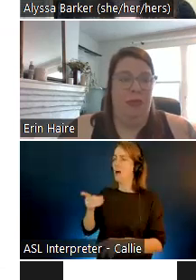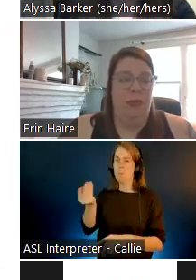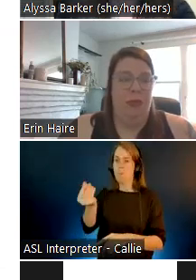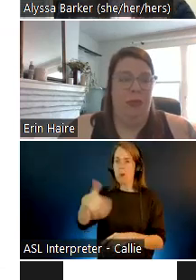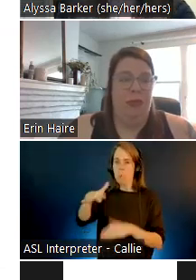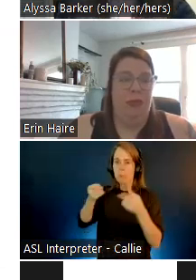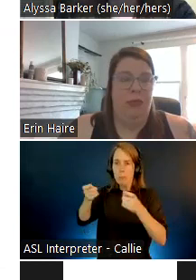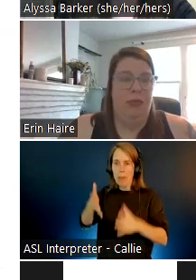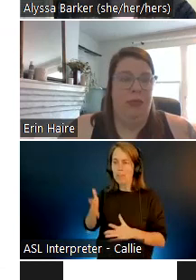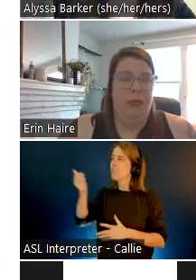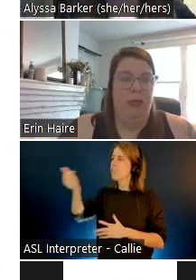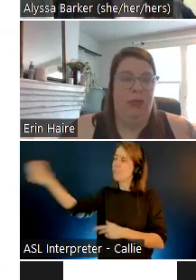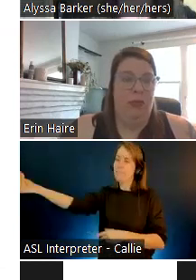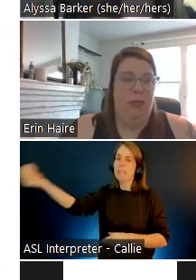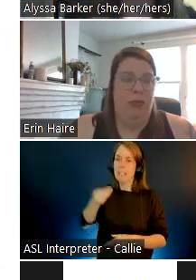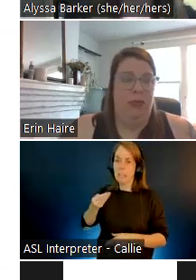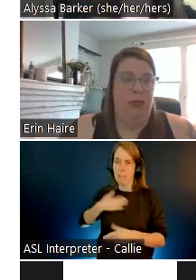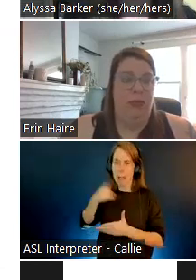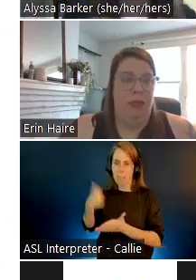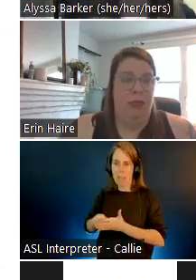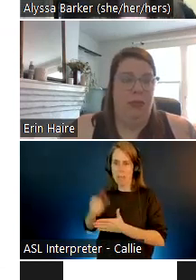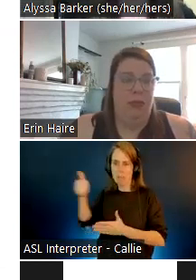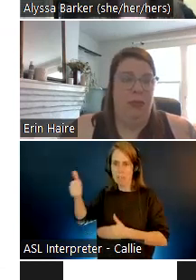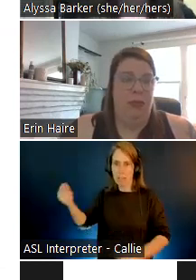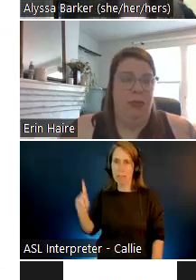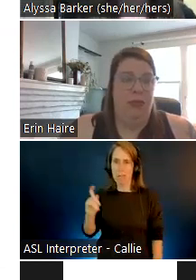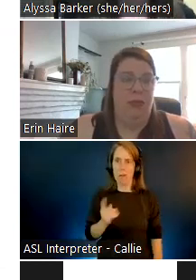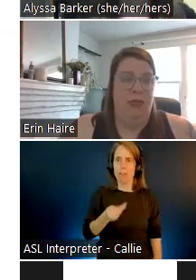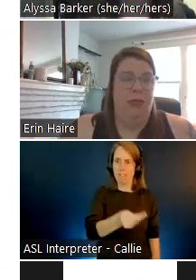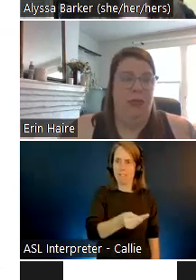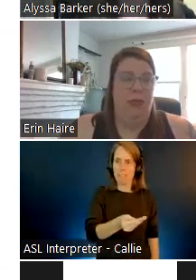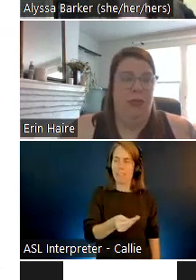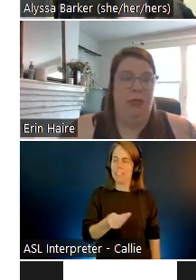a great alternative to discuss if the landlord can't do that if that's an alteration of their